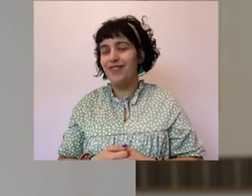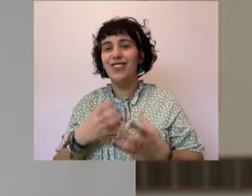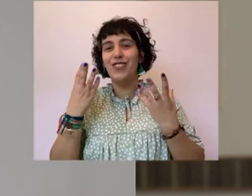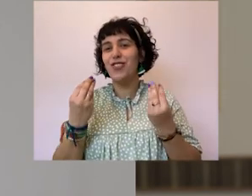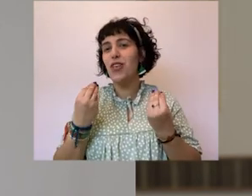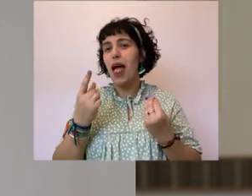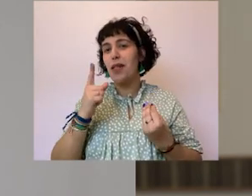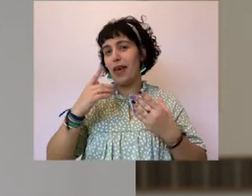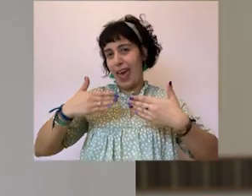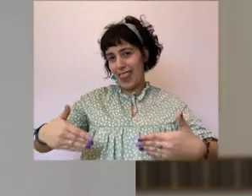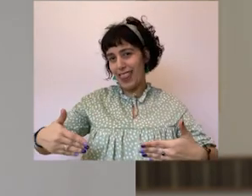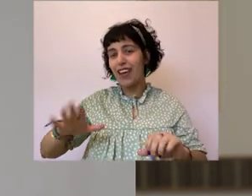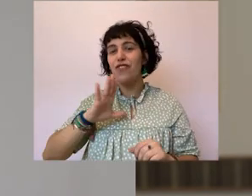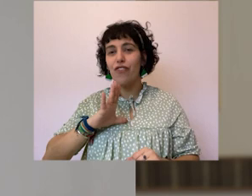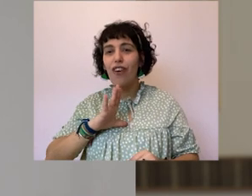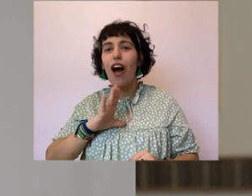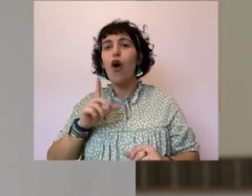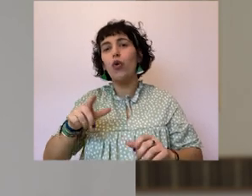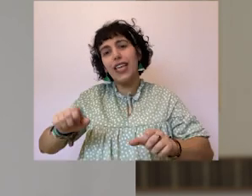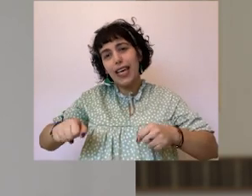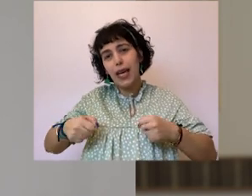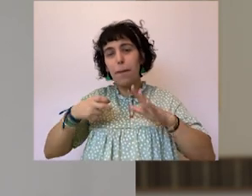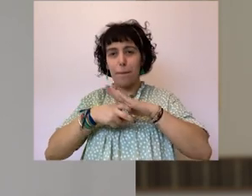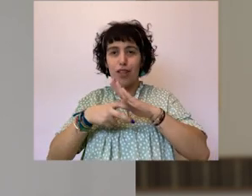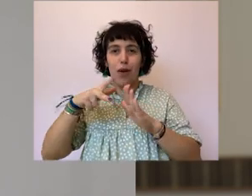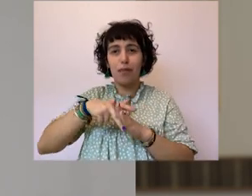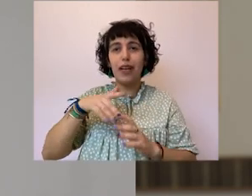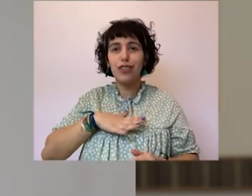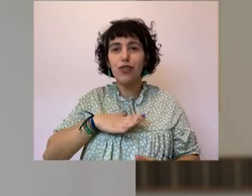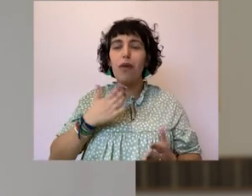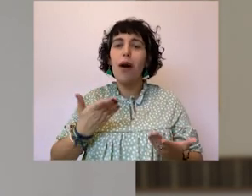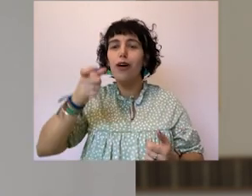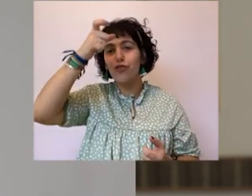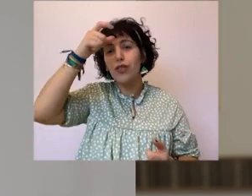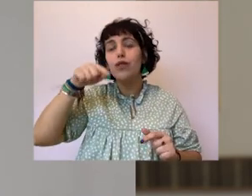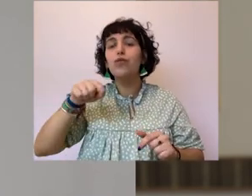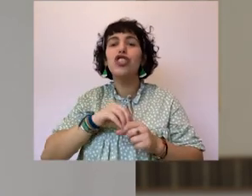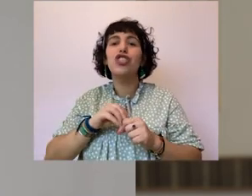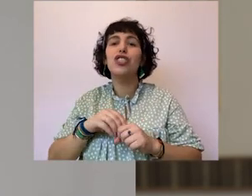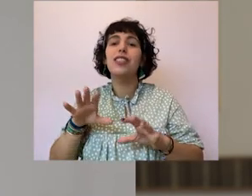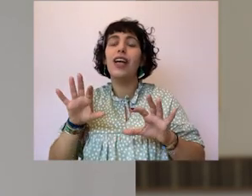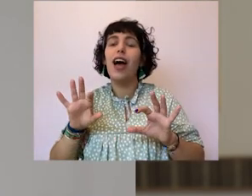I cannot stand it anymore. So to the level that I can do, I do.